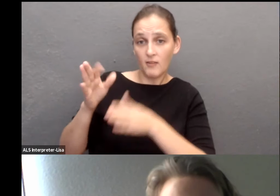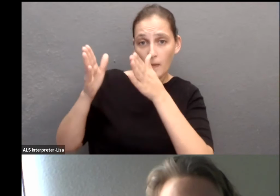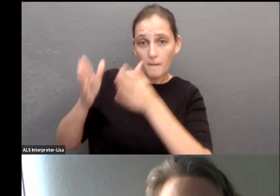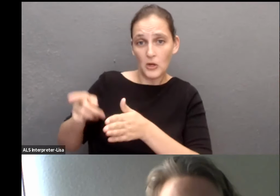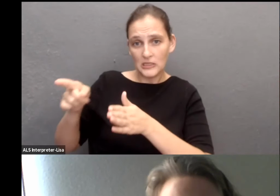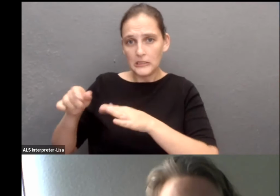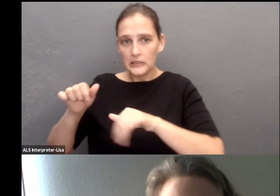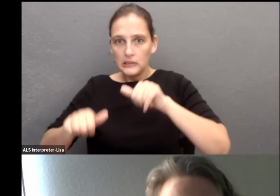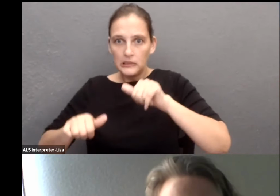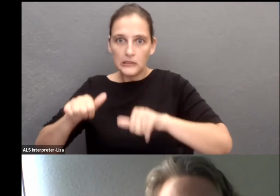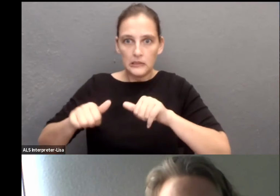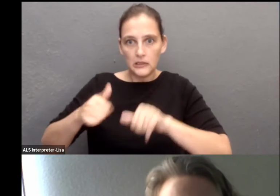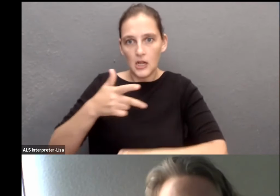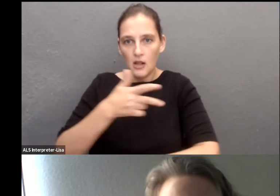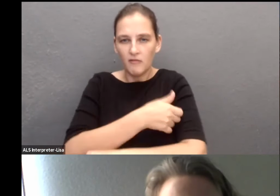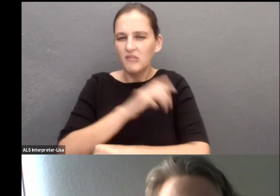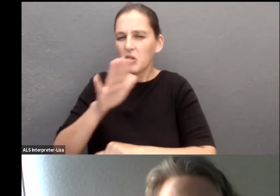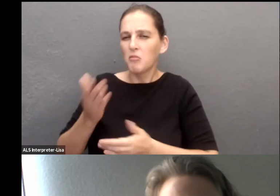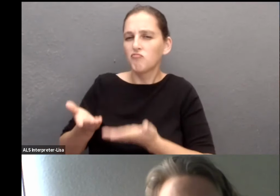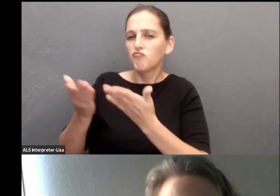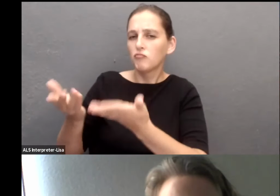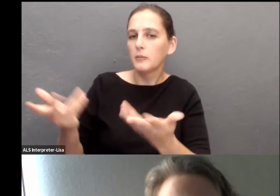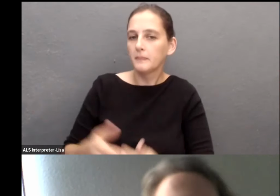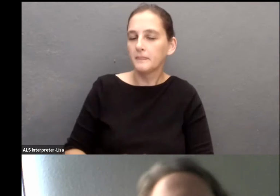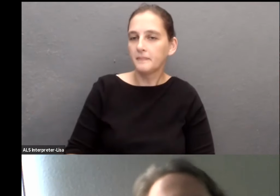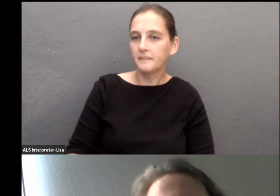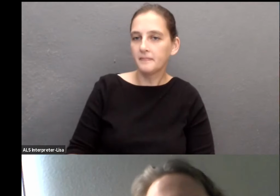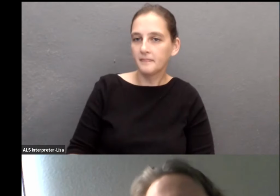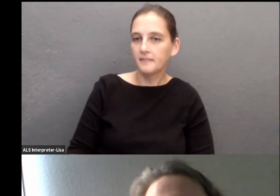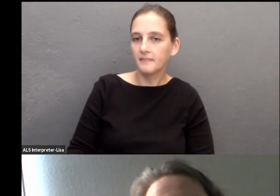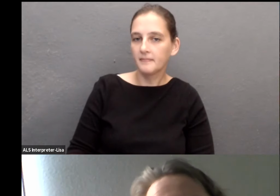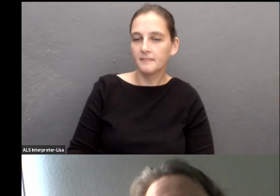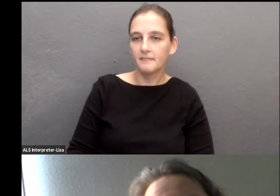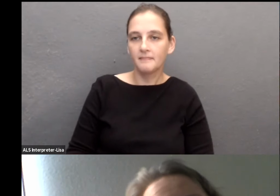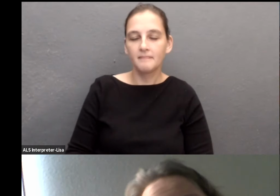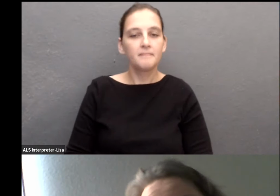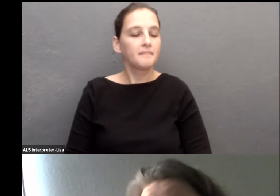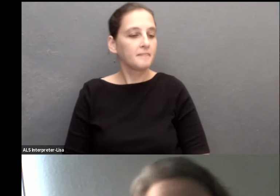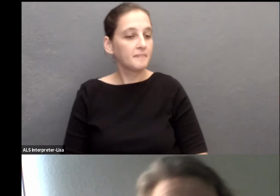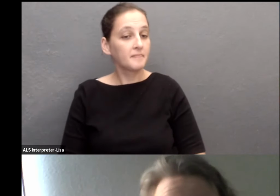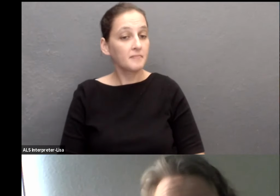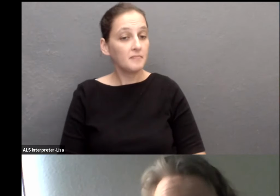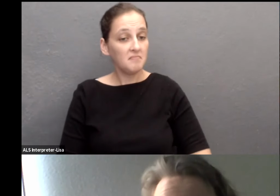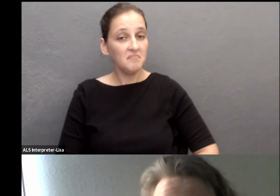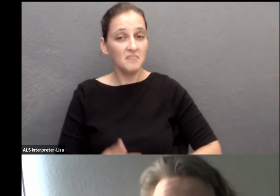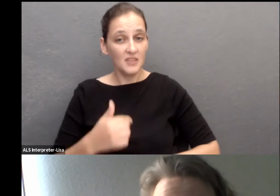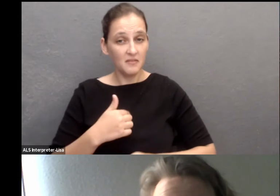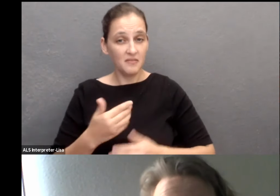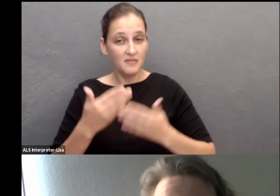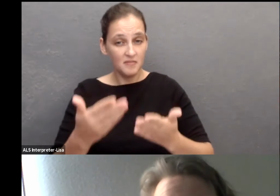fence about getting the vaccine? Marty Stone: I would go to trusted news sources